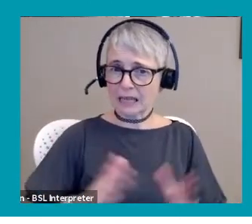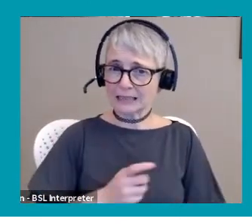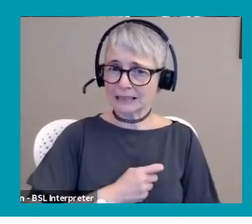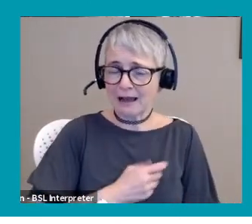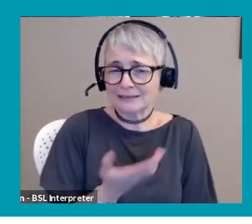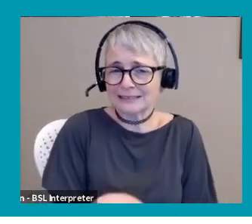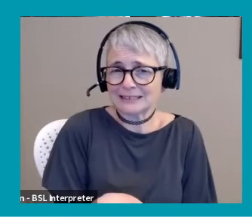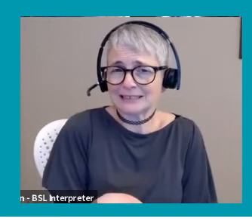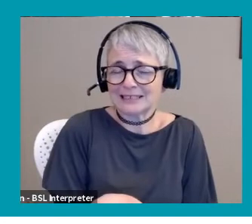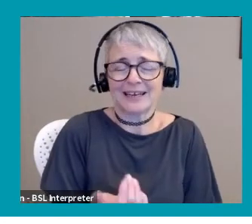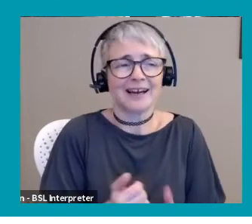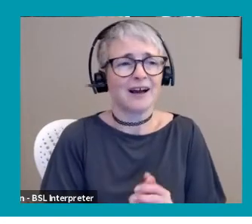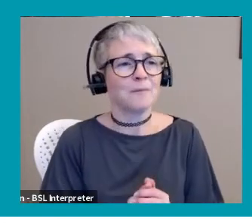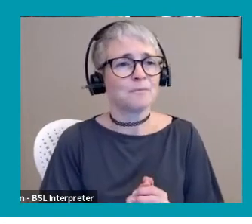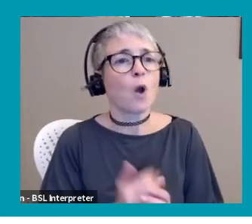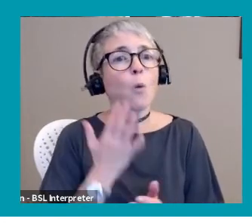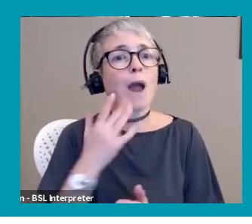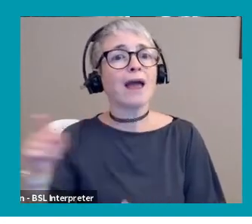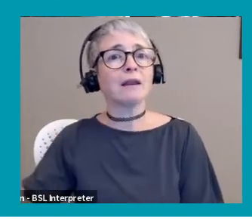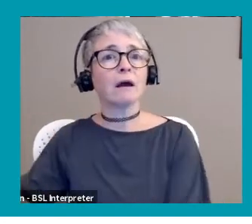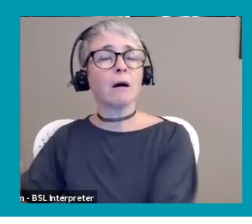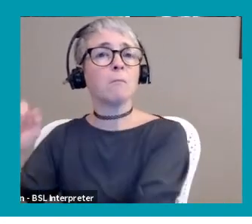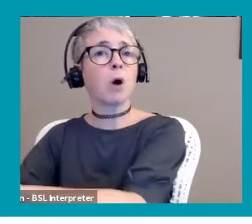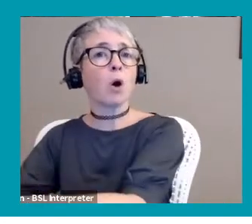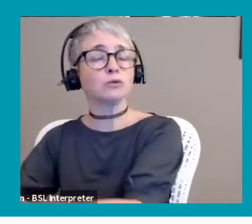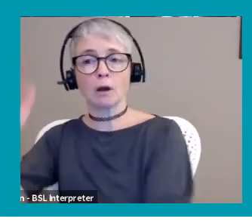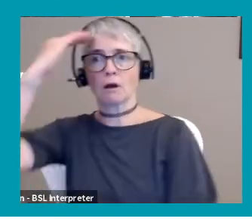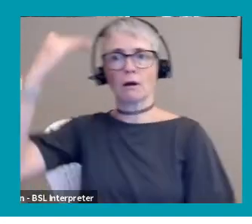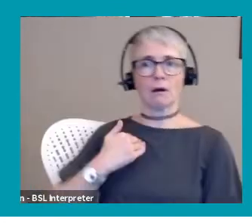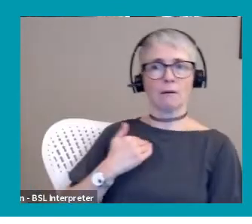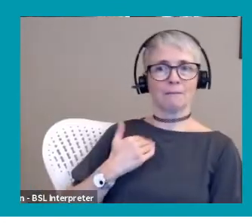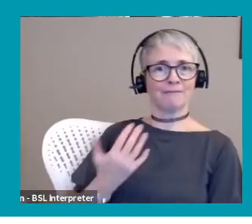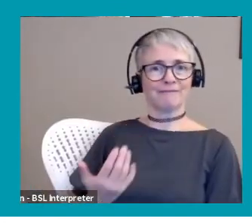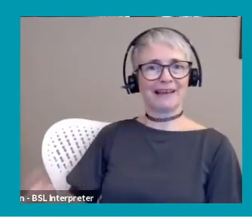job is posted it will ping to your personalized email address.